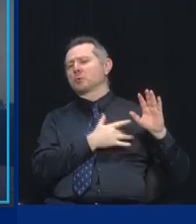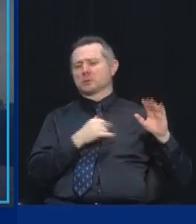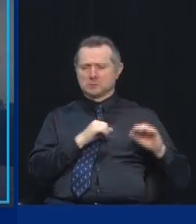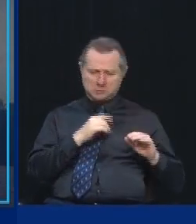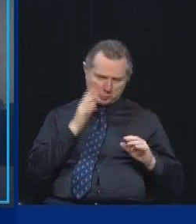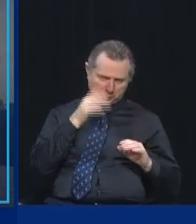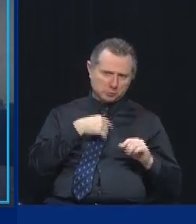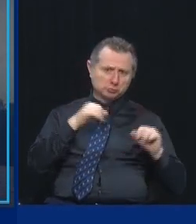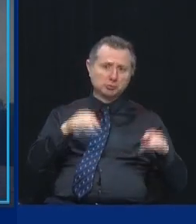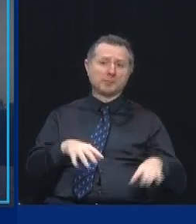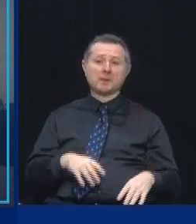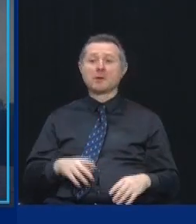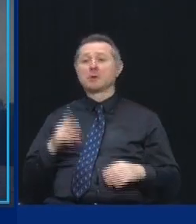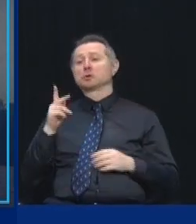PROMISED TO REDO IT.